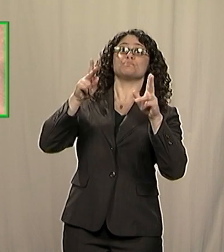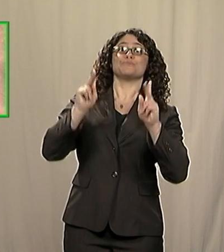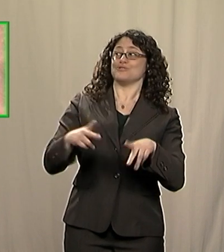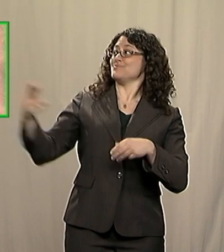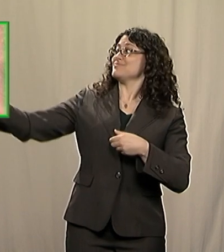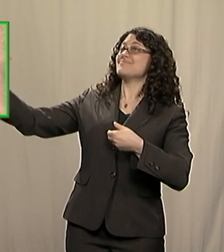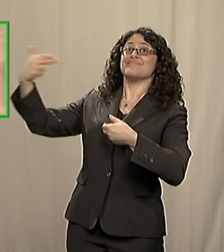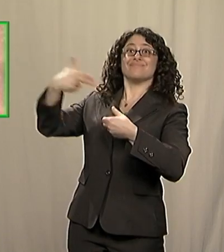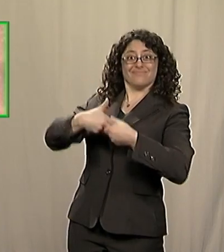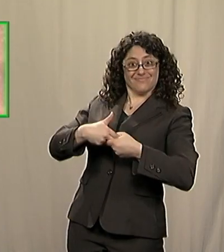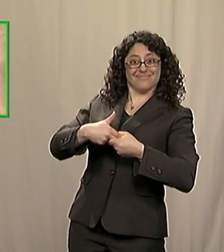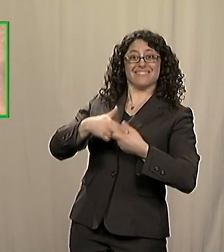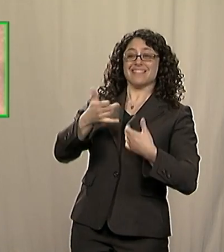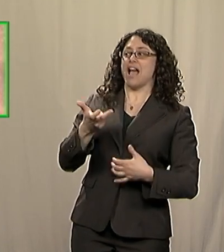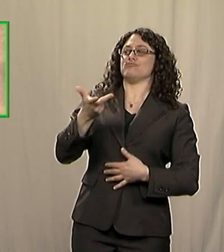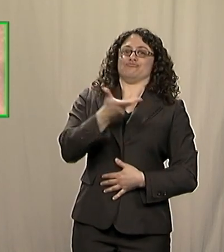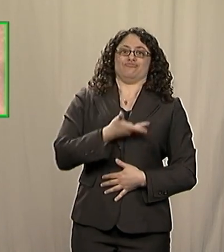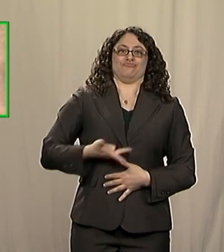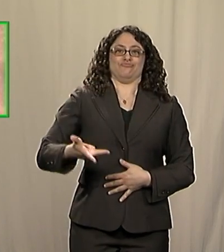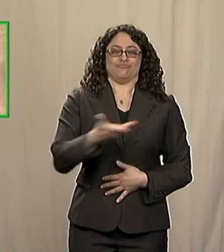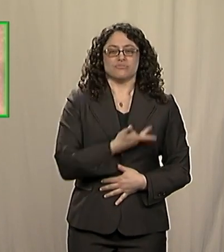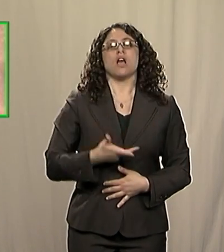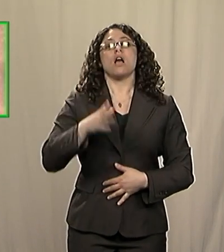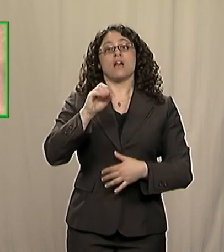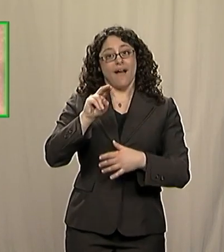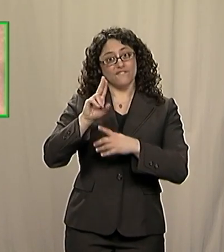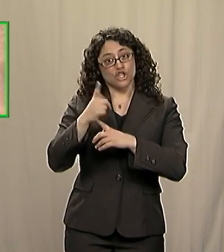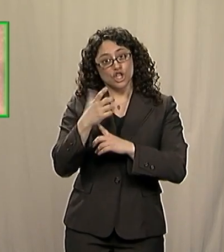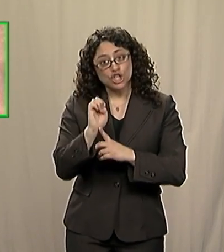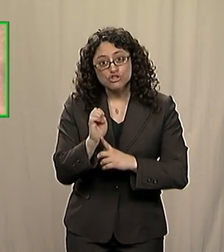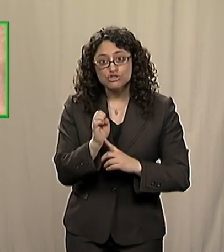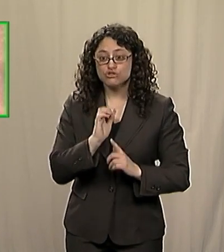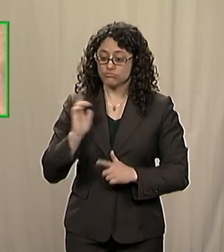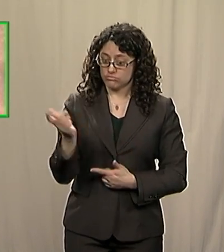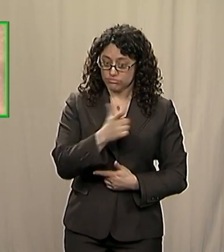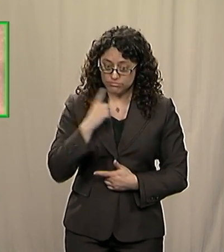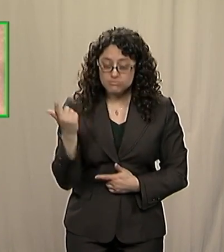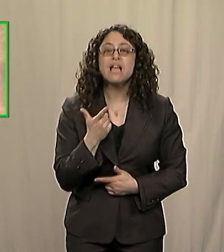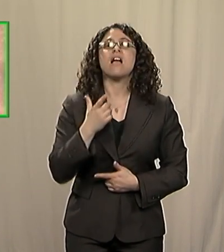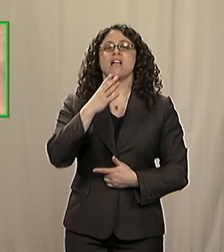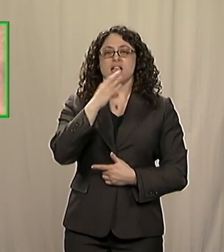to converge between and amongst each other.